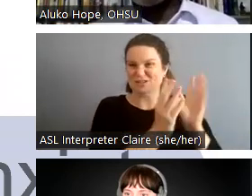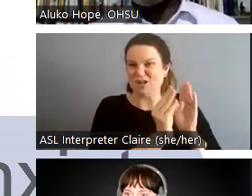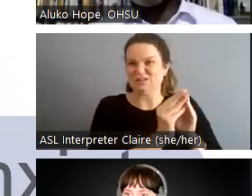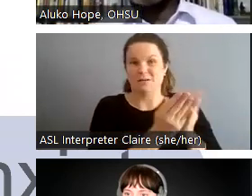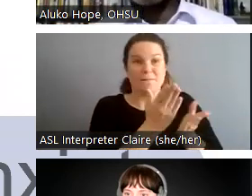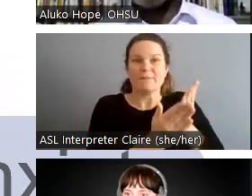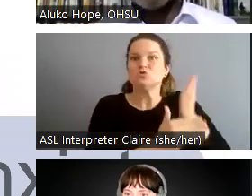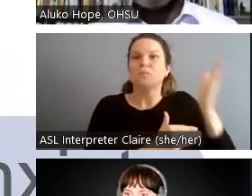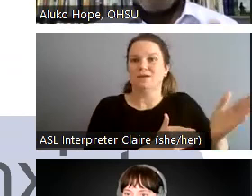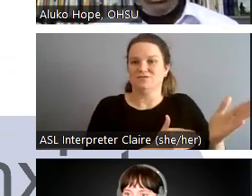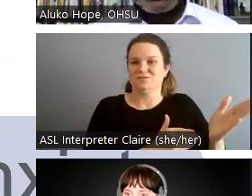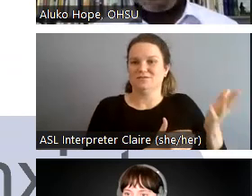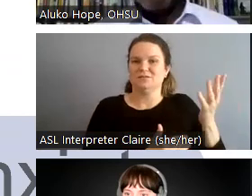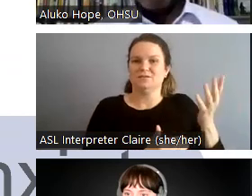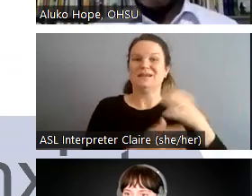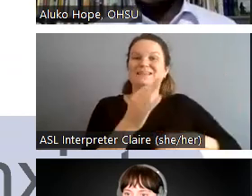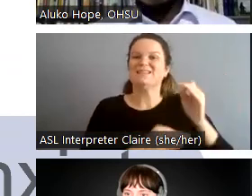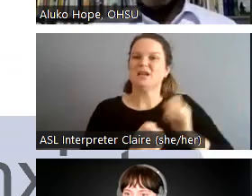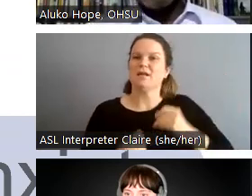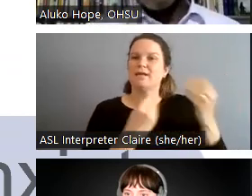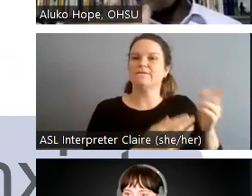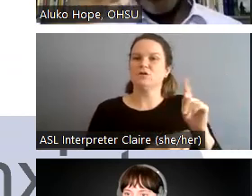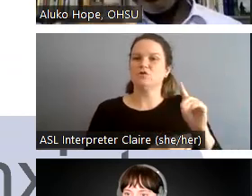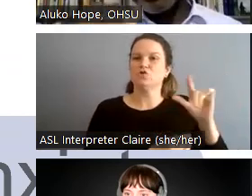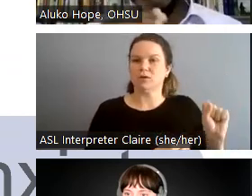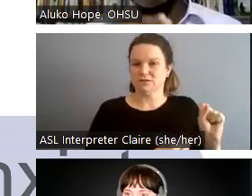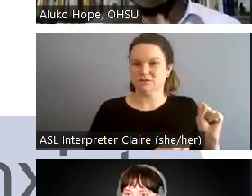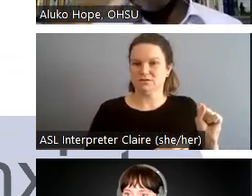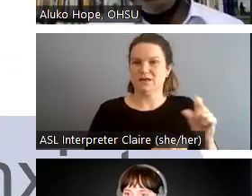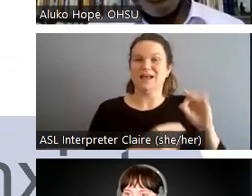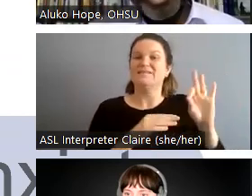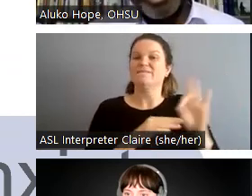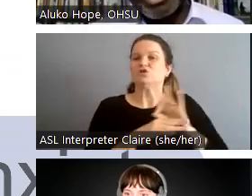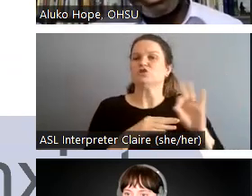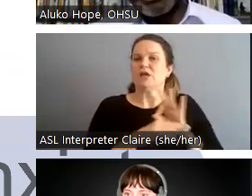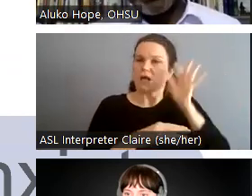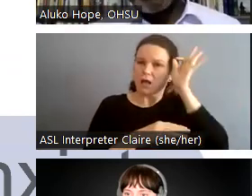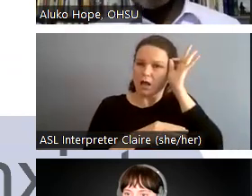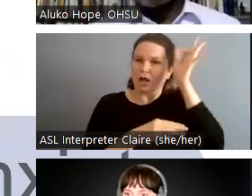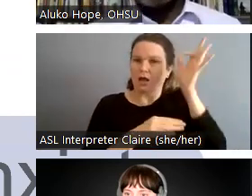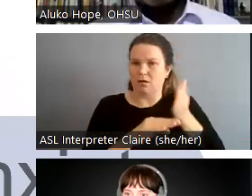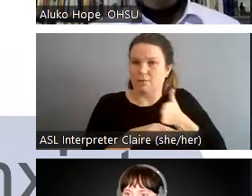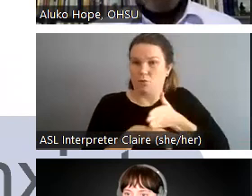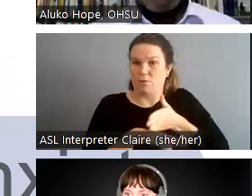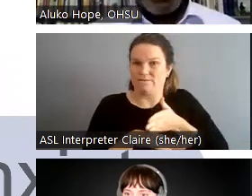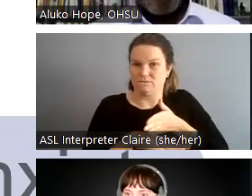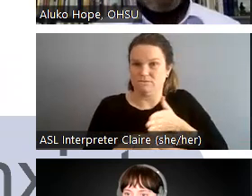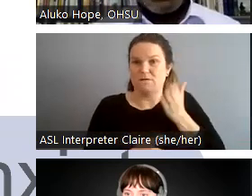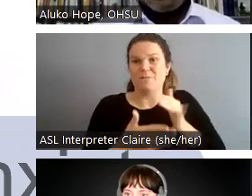can just give her some of the tools to pace and maybe get her functioning just a little bit higher than it is, maybe